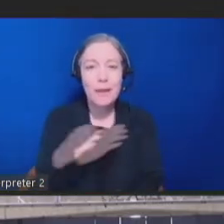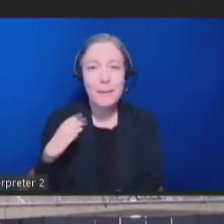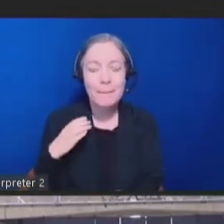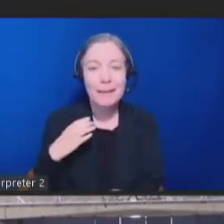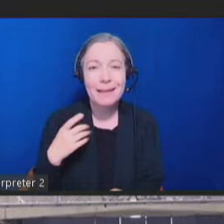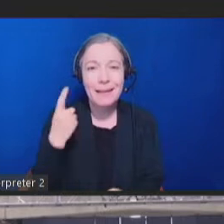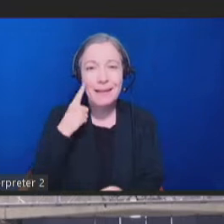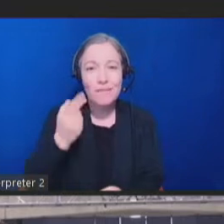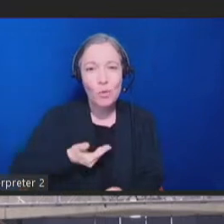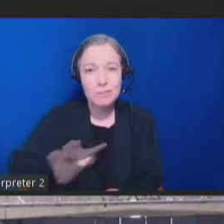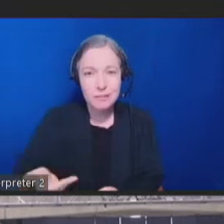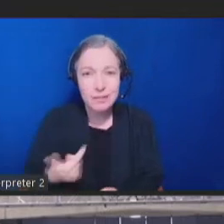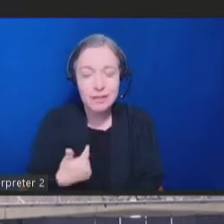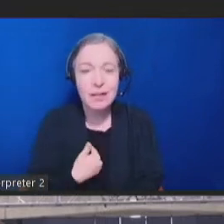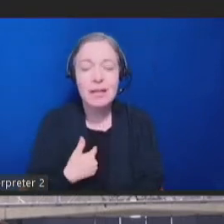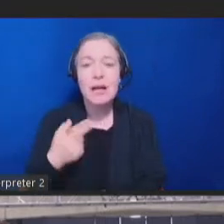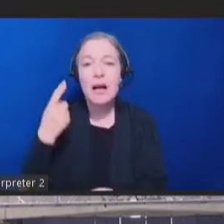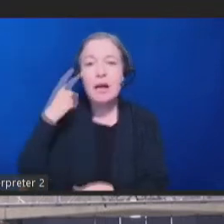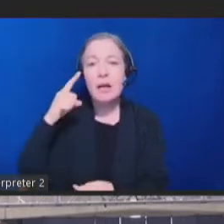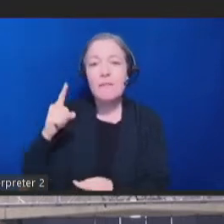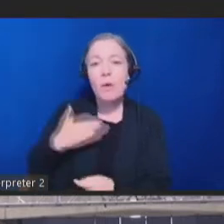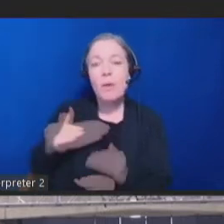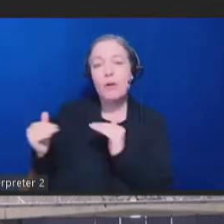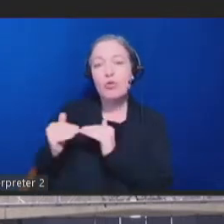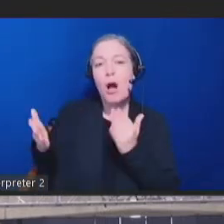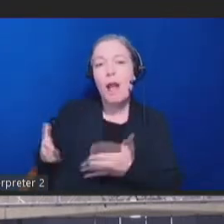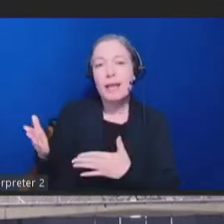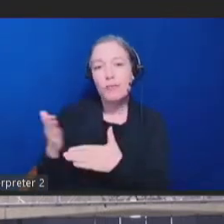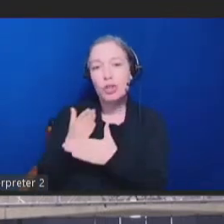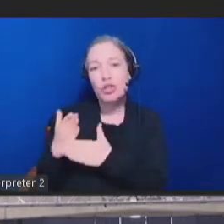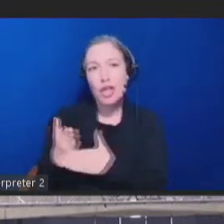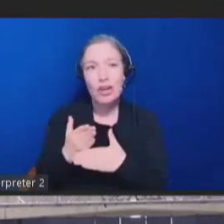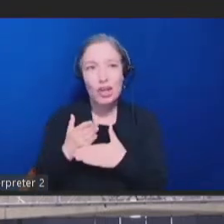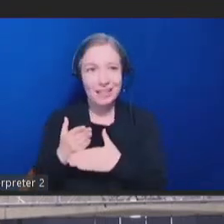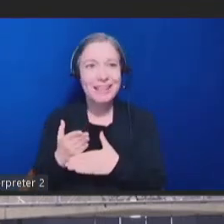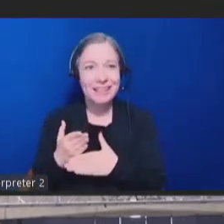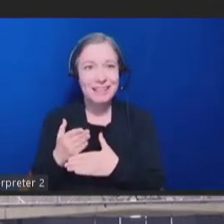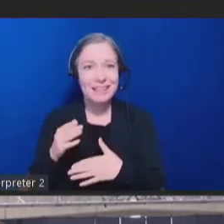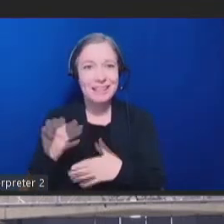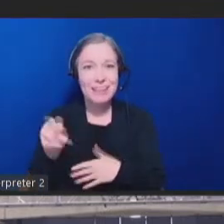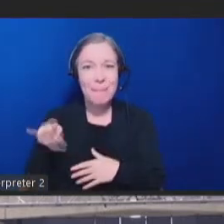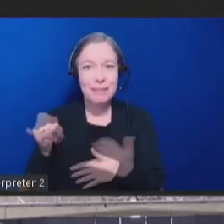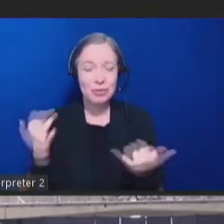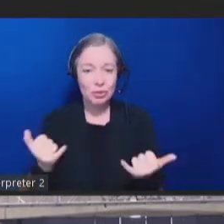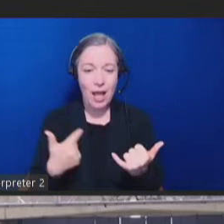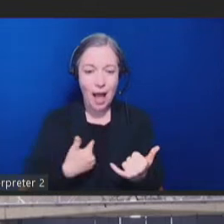and to my colleagues from Sharing Space today. My name is May Malik. I'm the senior advisor